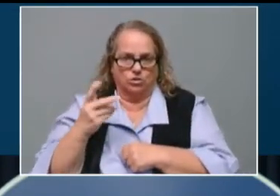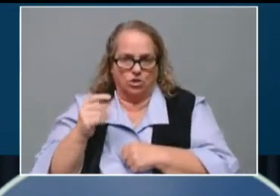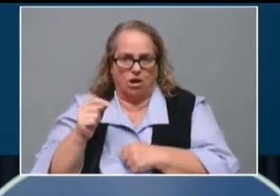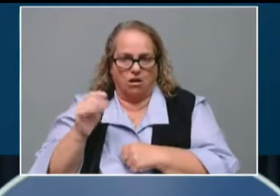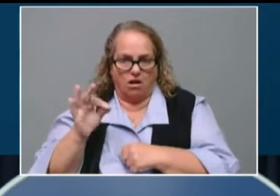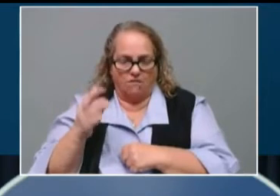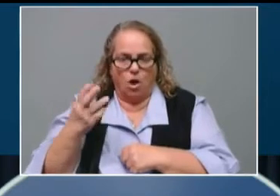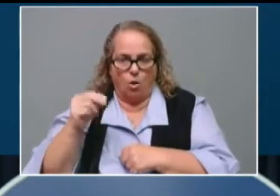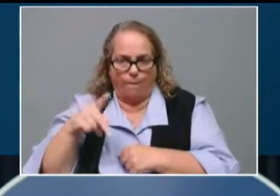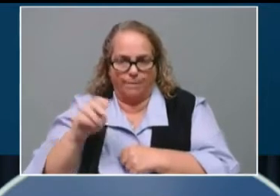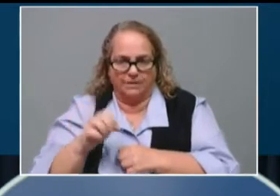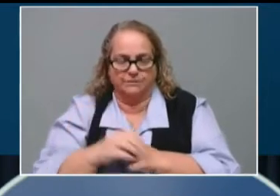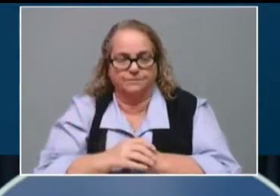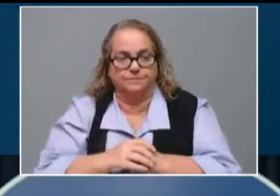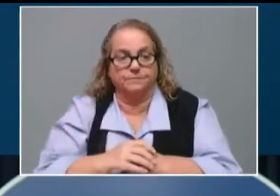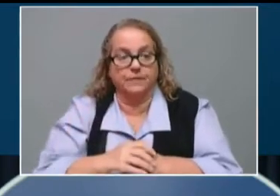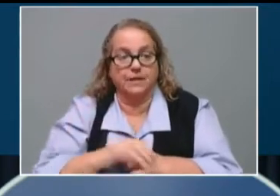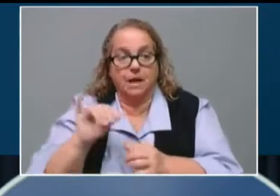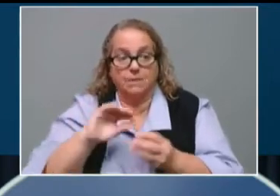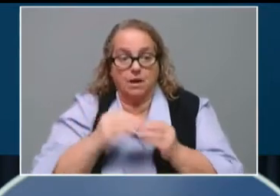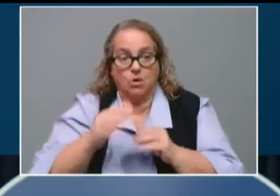the same for 18 years and older. These are people who can make their own